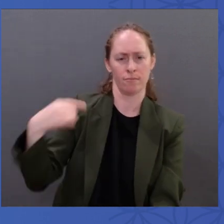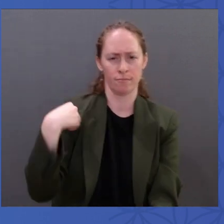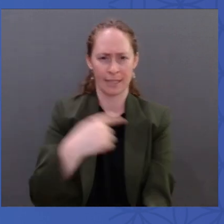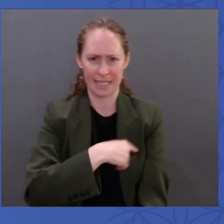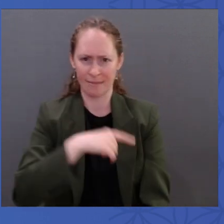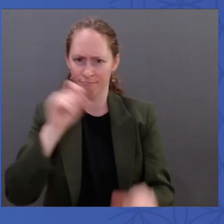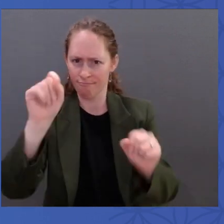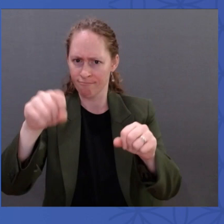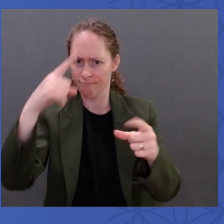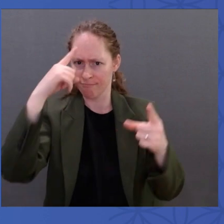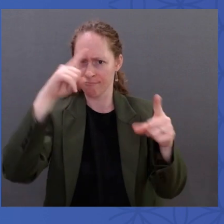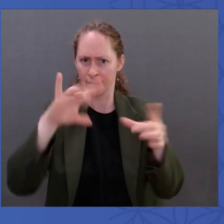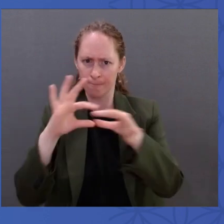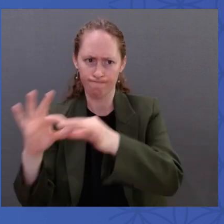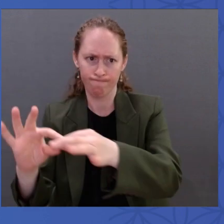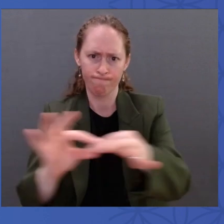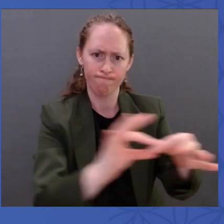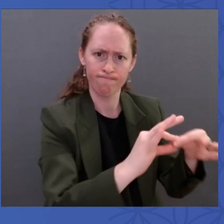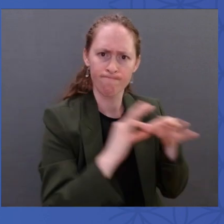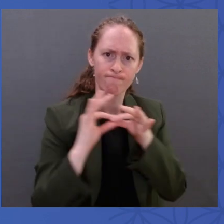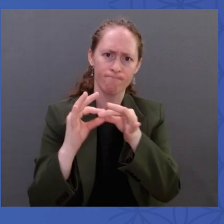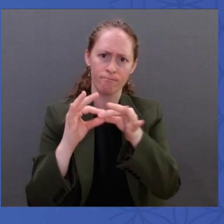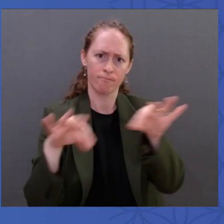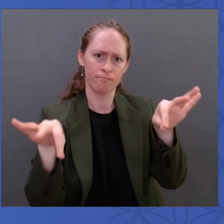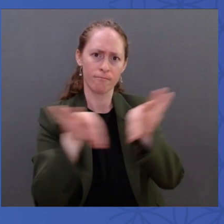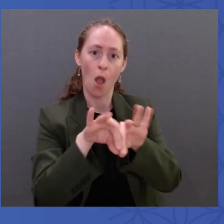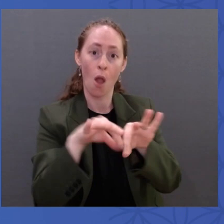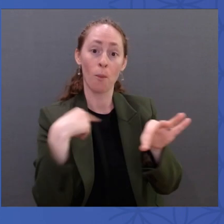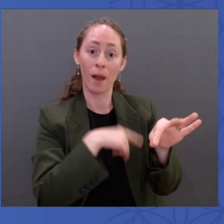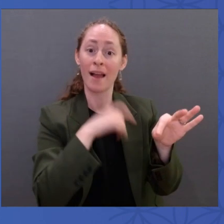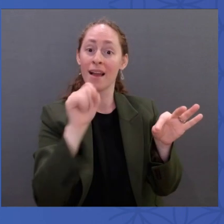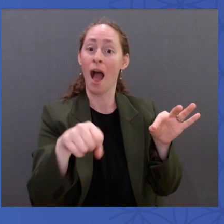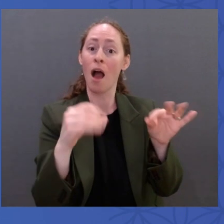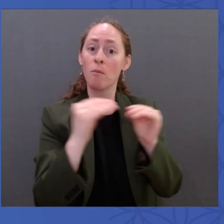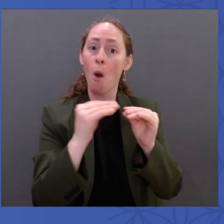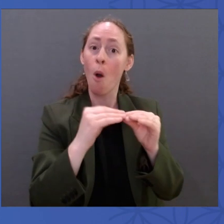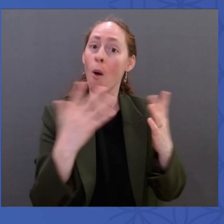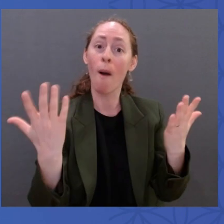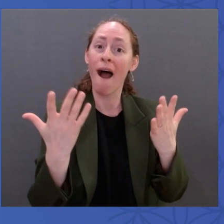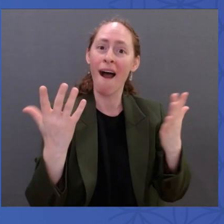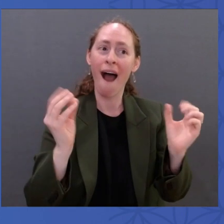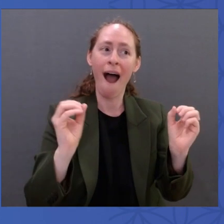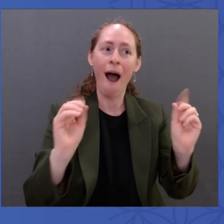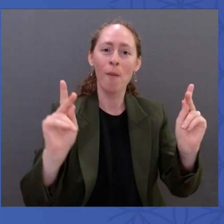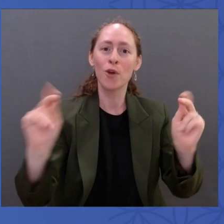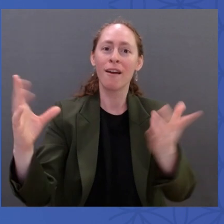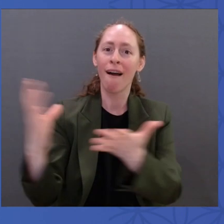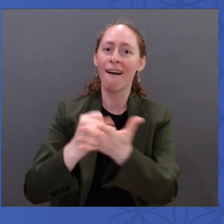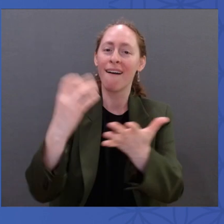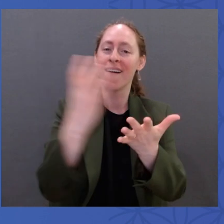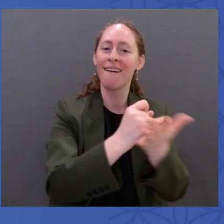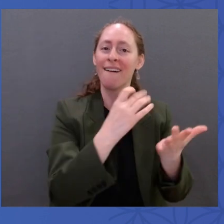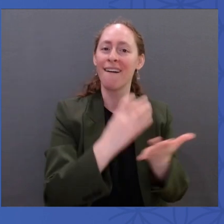to their fullest potential. At the same time, we attach utmost importance in steering our country and people towards a future